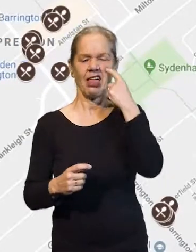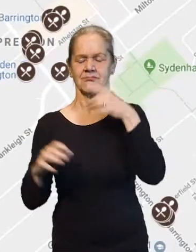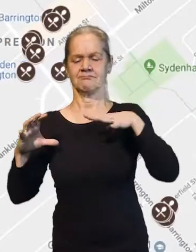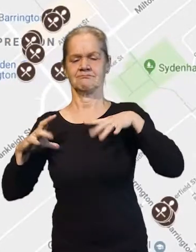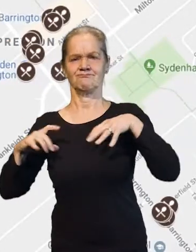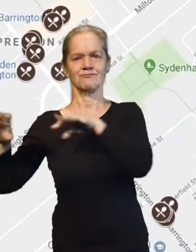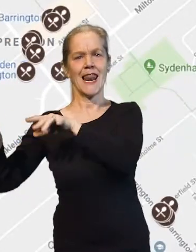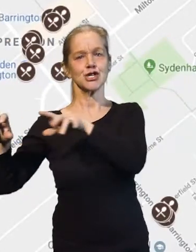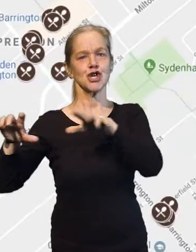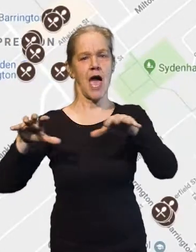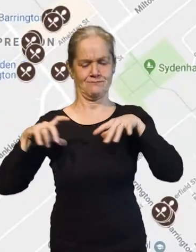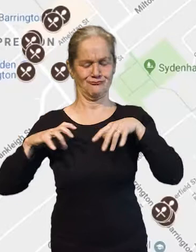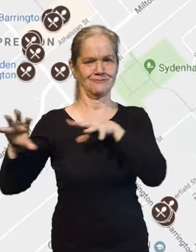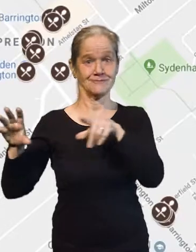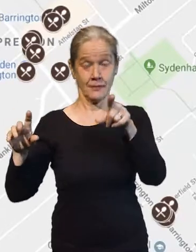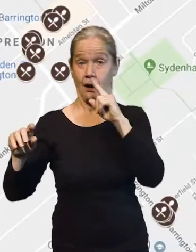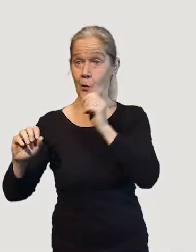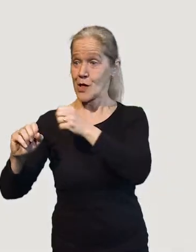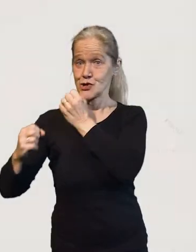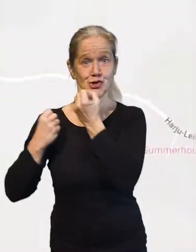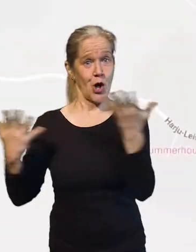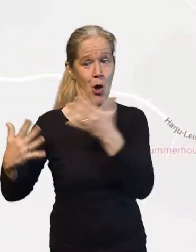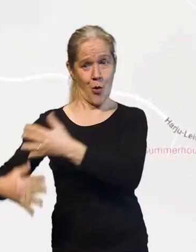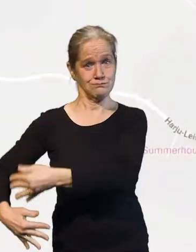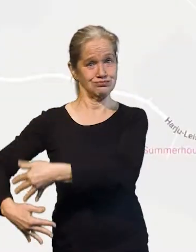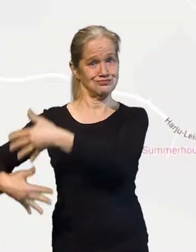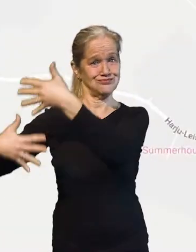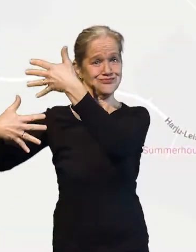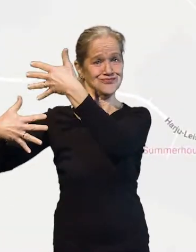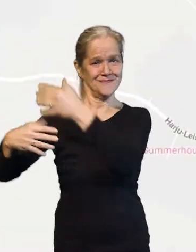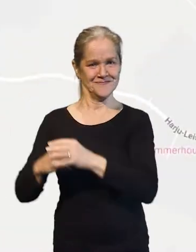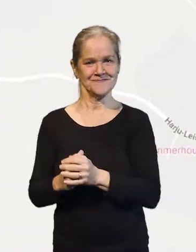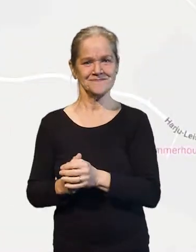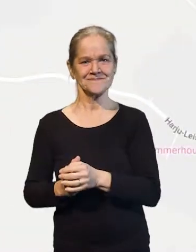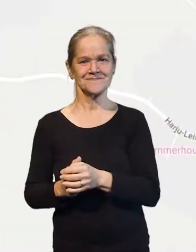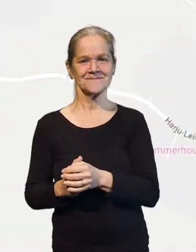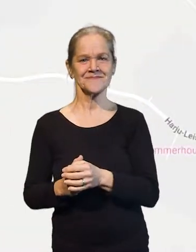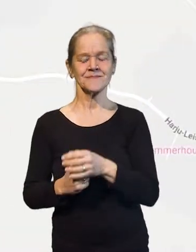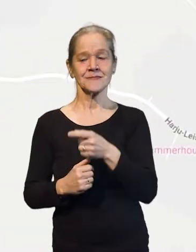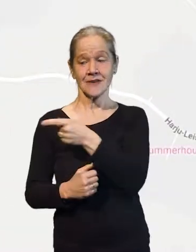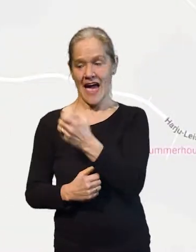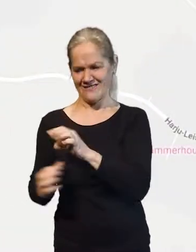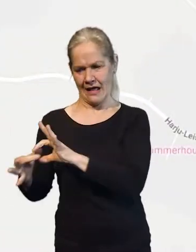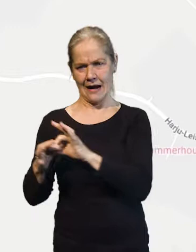what you'll find is all the leisure listings in Christchurch. There's a small link down the bottom that says,